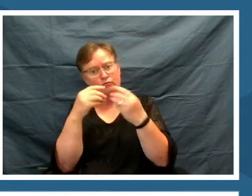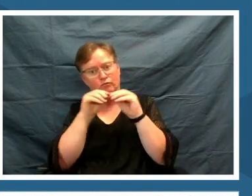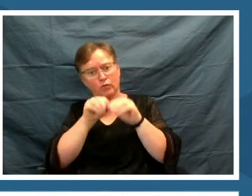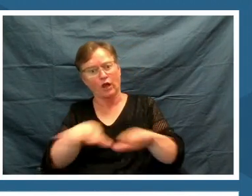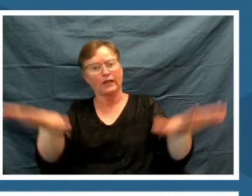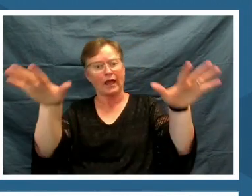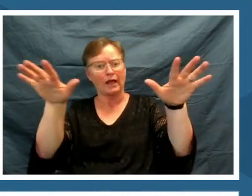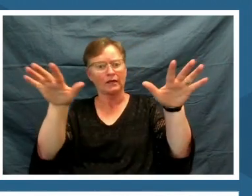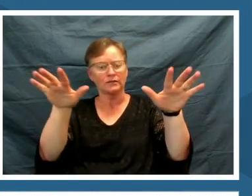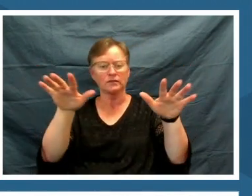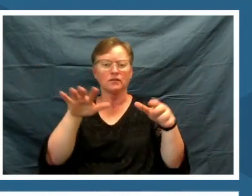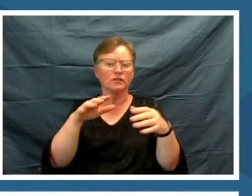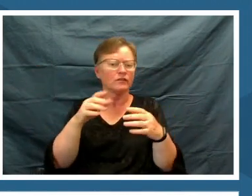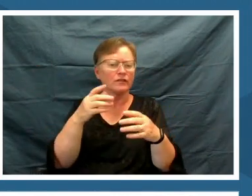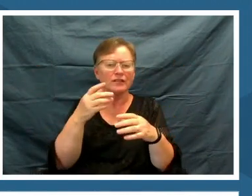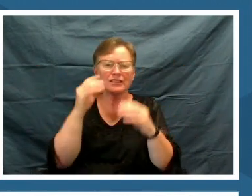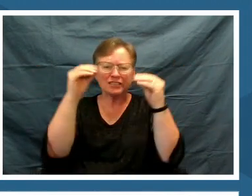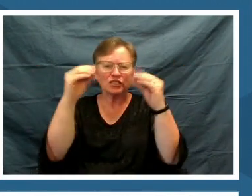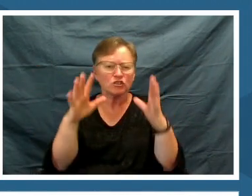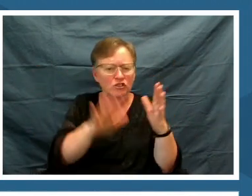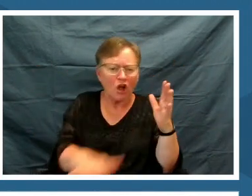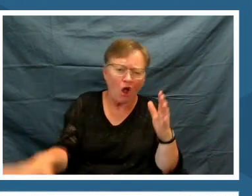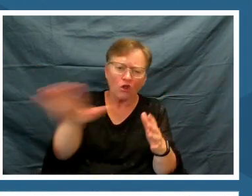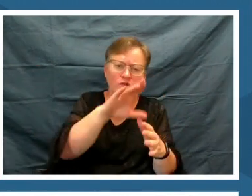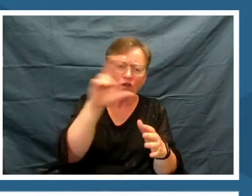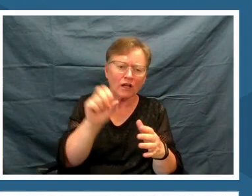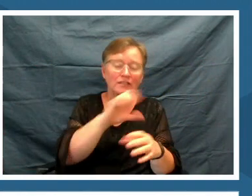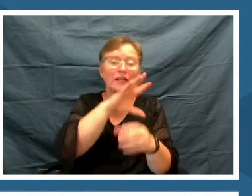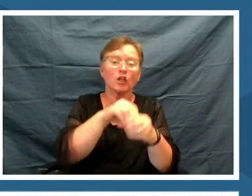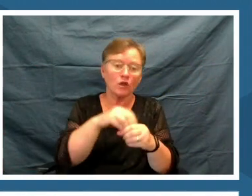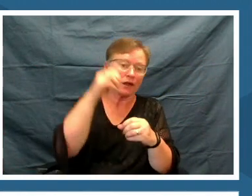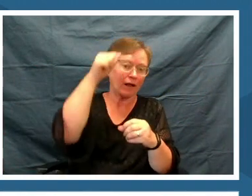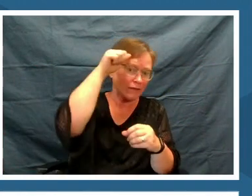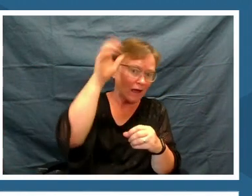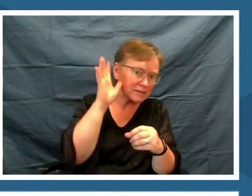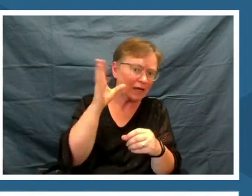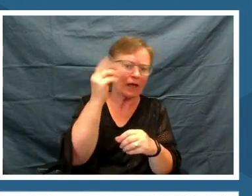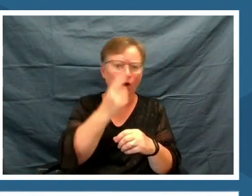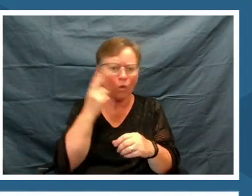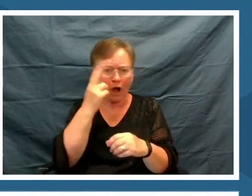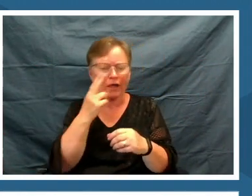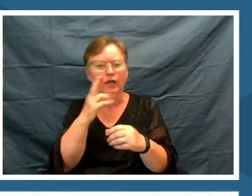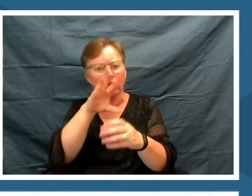and puerto rico who are attending the